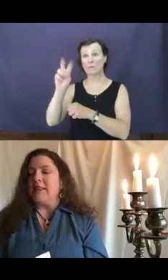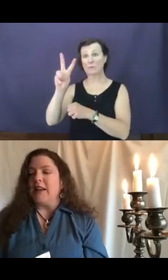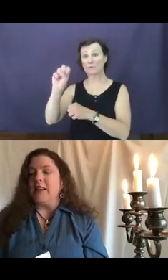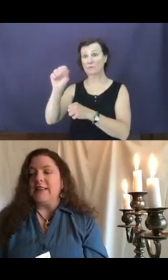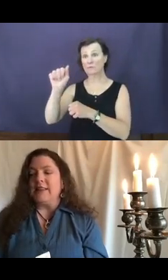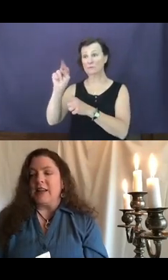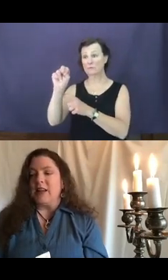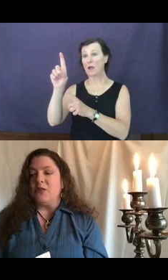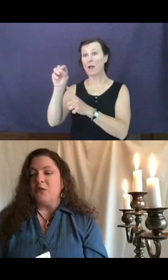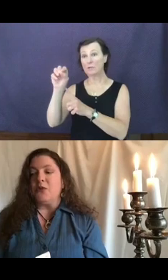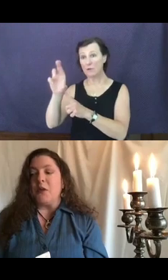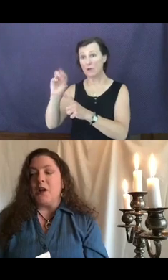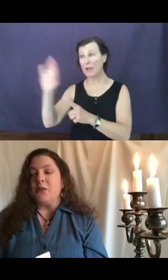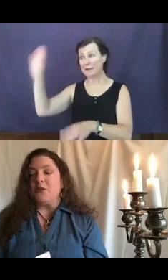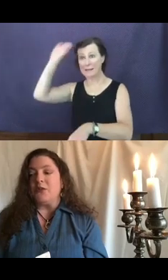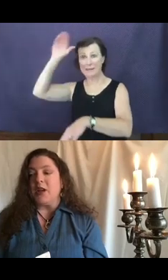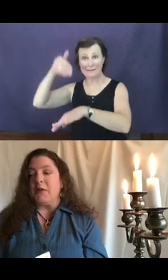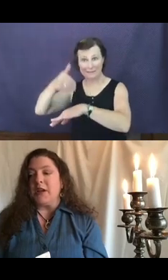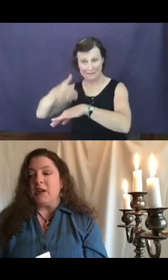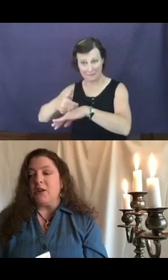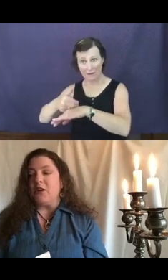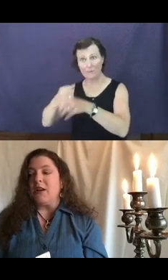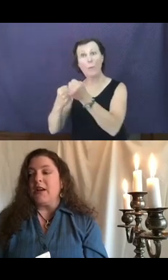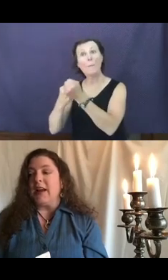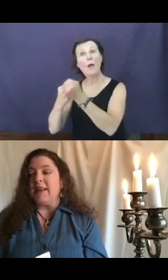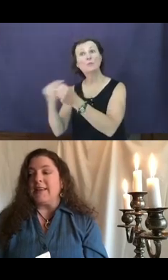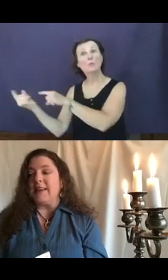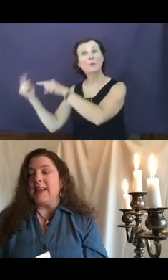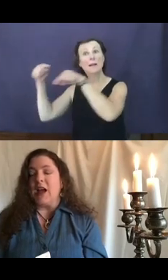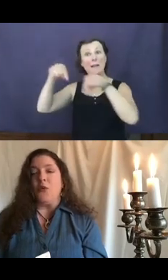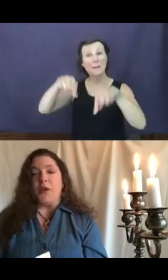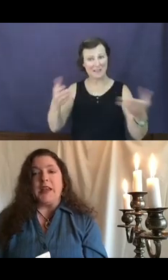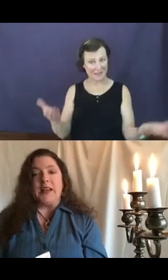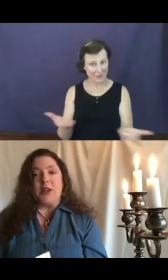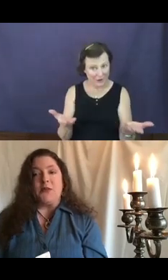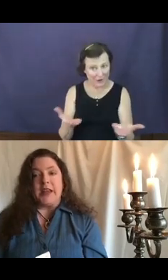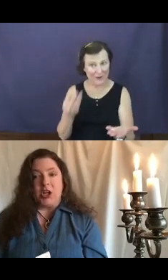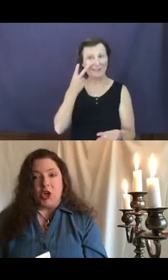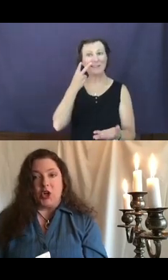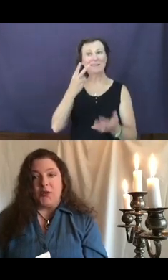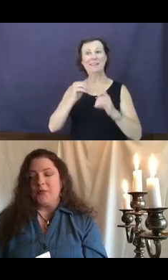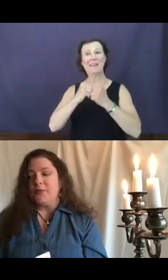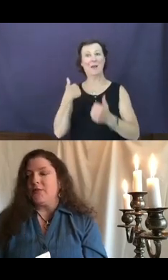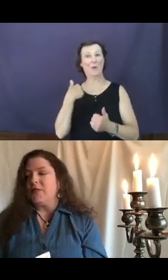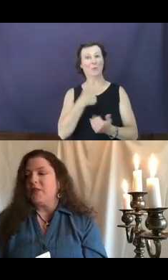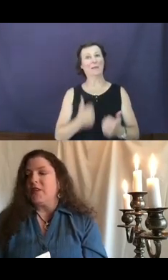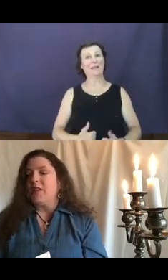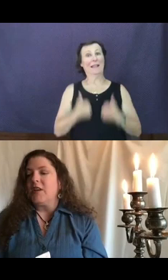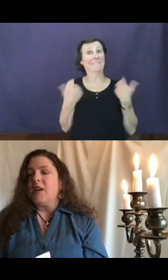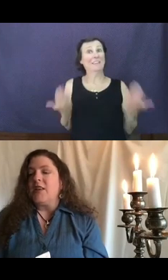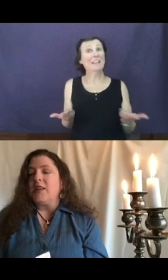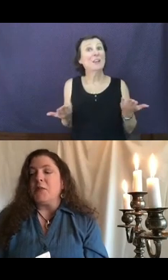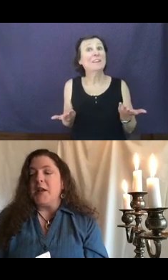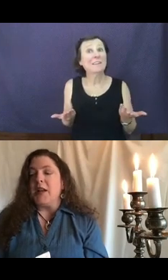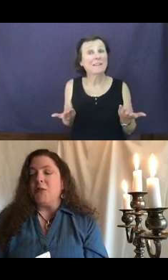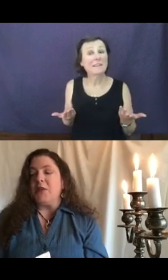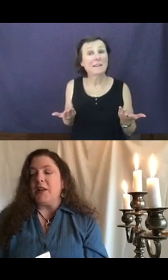eldest son were sponsored to come here and see how we live here. The committee would like to